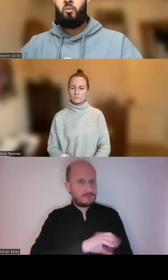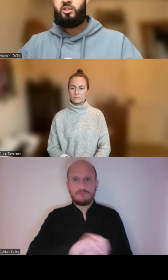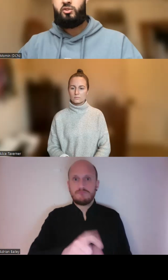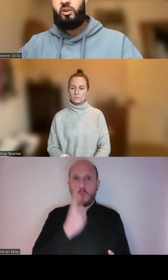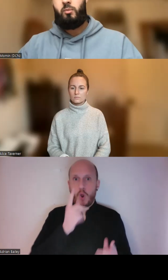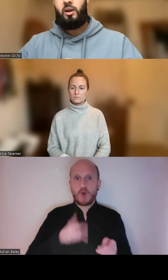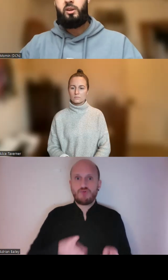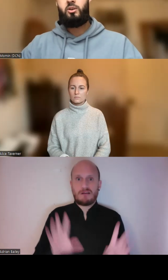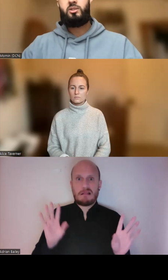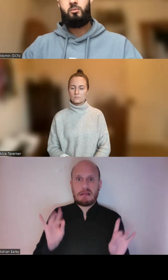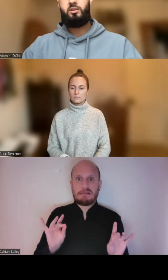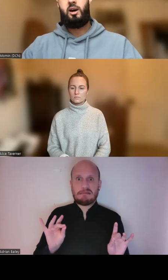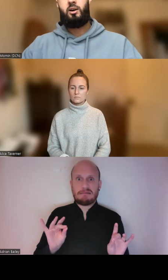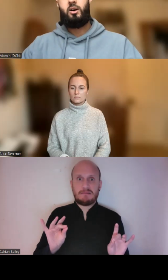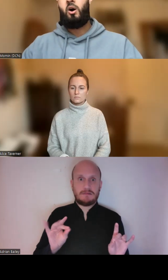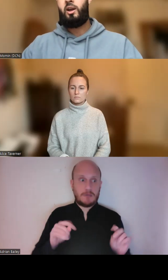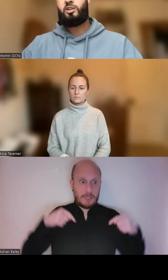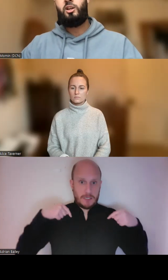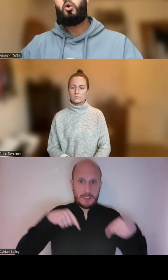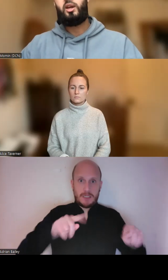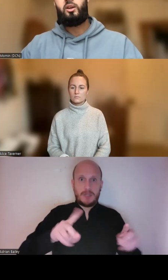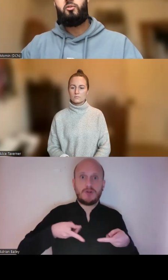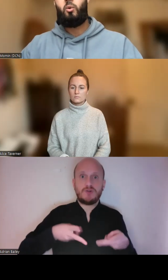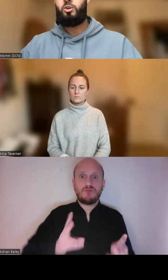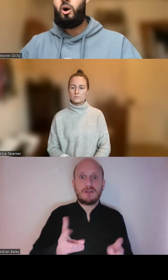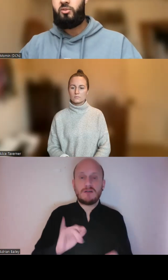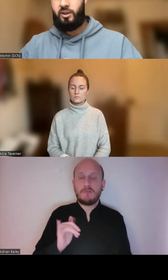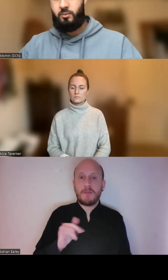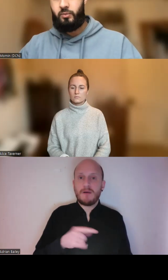that one street might be customers that aren't actually looking for what you're offering them